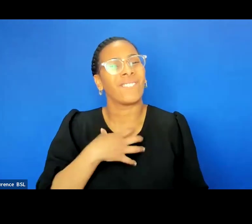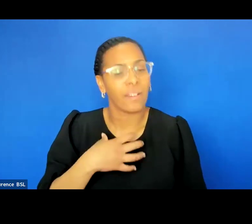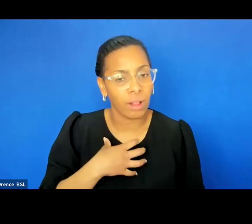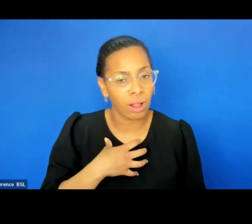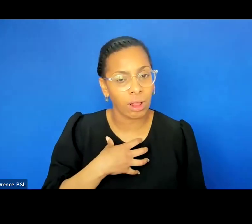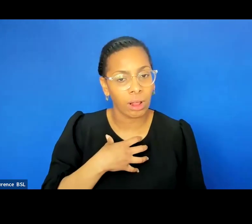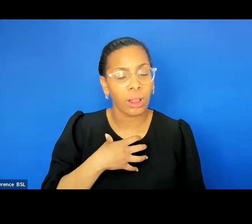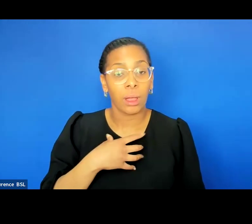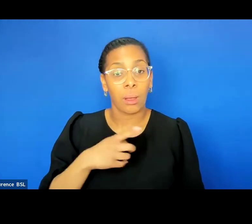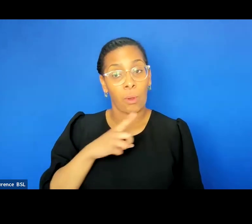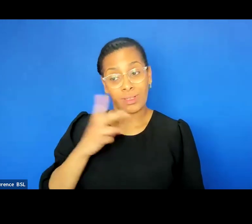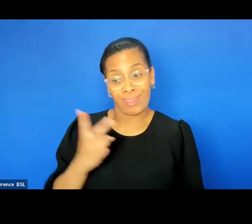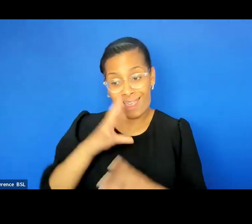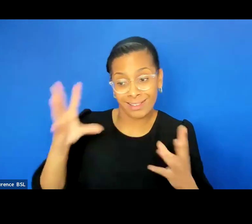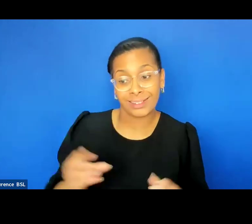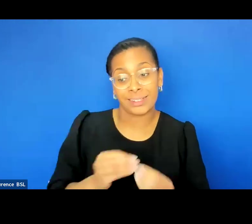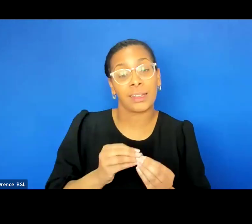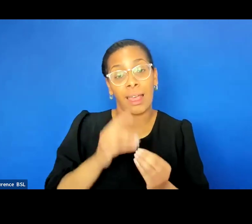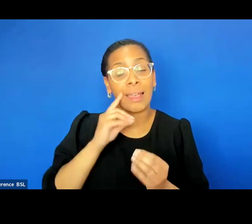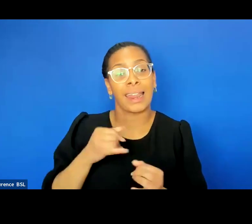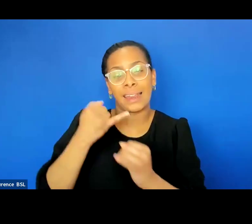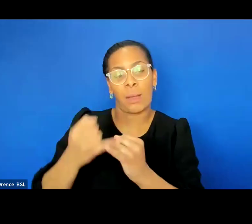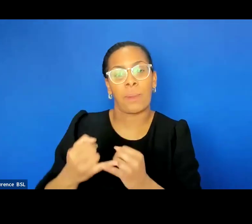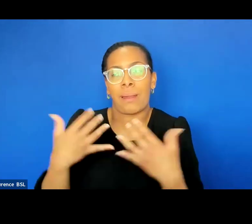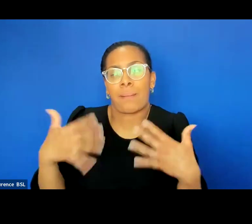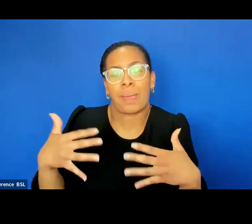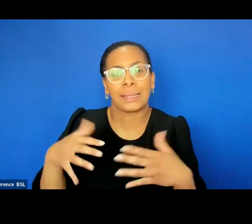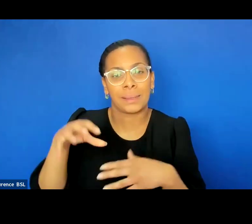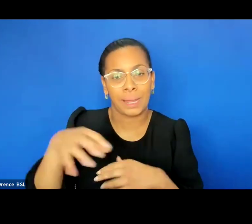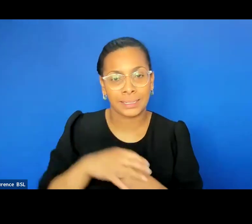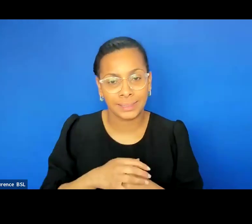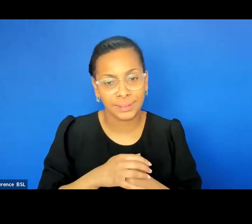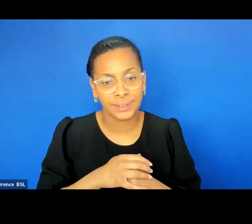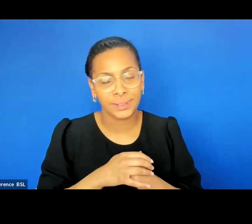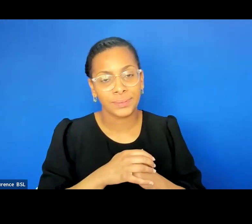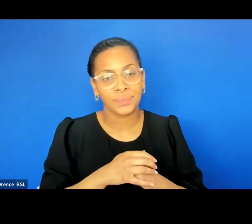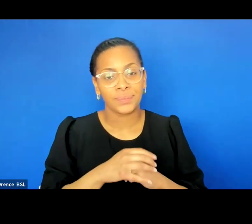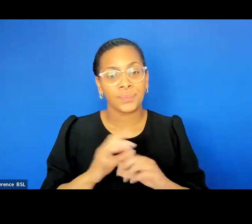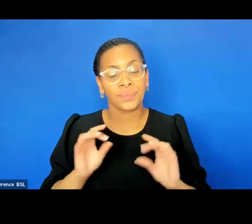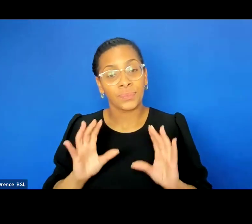extraordinary places. And with that, I will leave you. Thank you for listening, and I look forward to any questions that you might have.